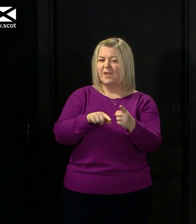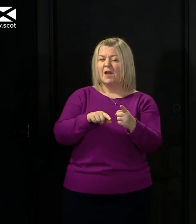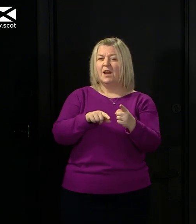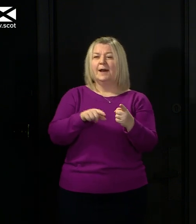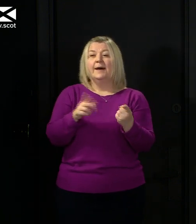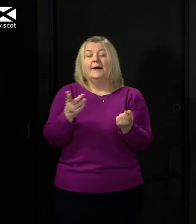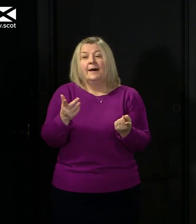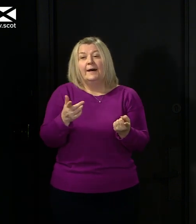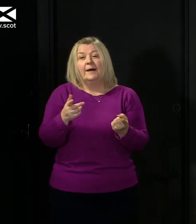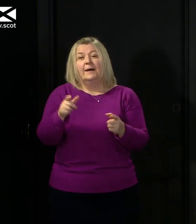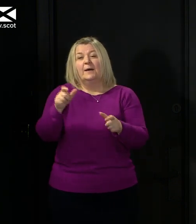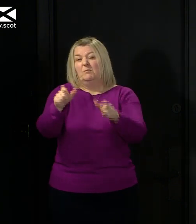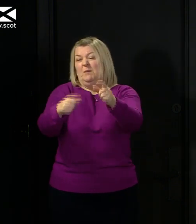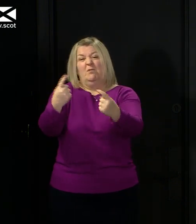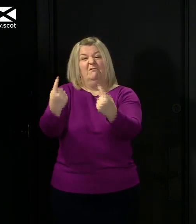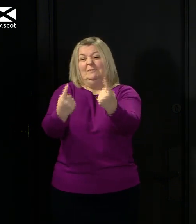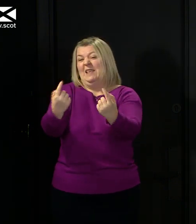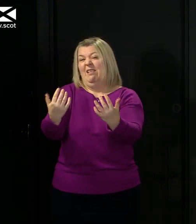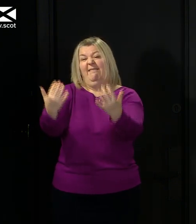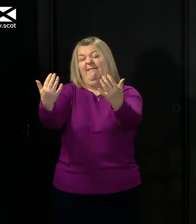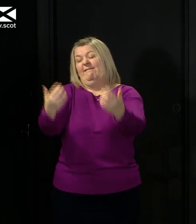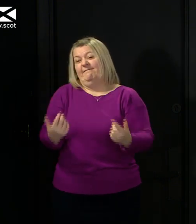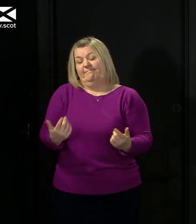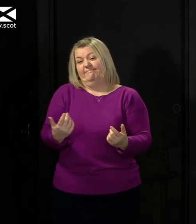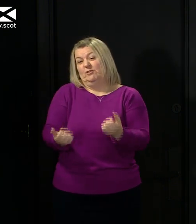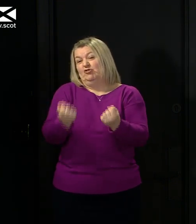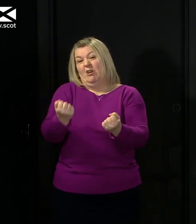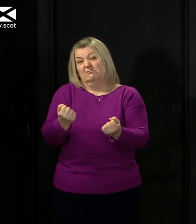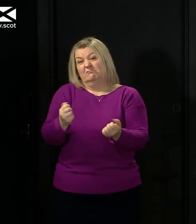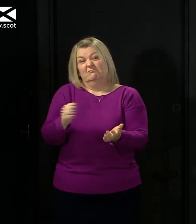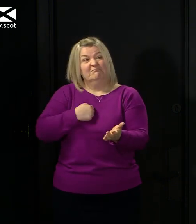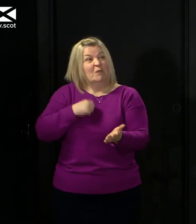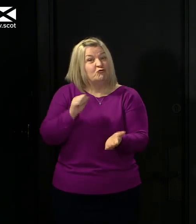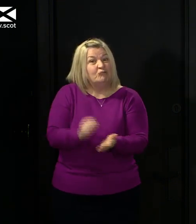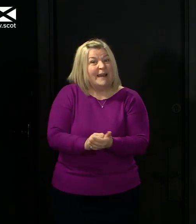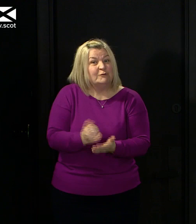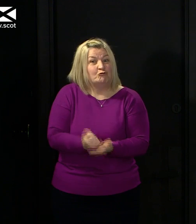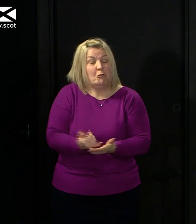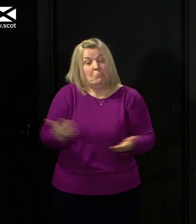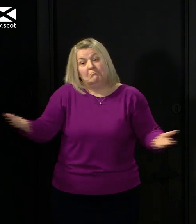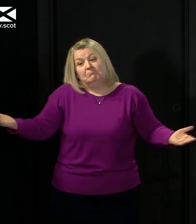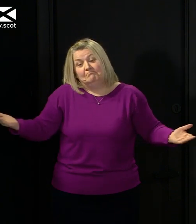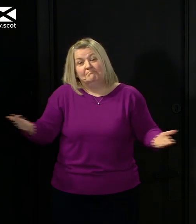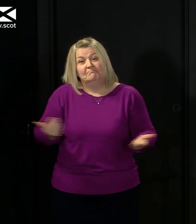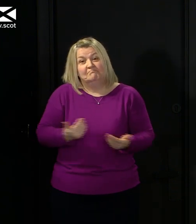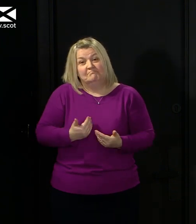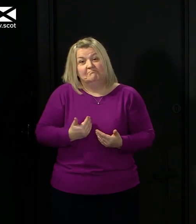it right or wrong, I'm perfectly able to deal with that. What I'm seeking to do candidly